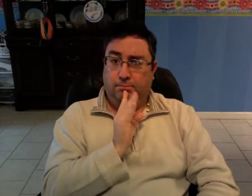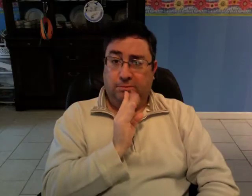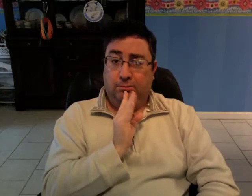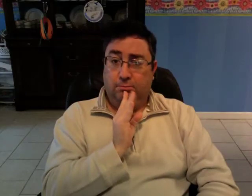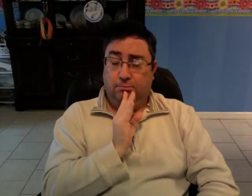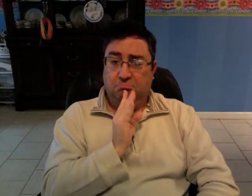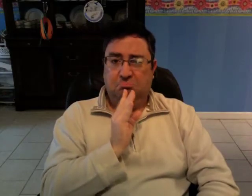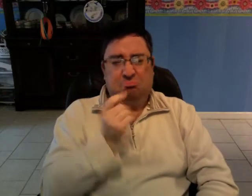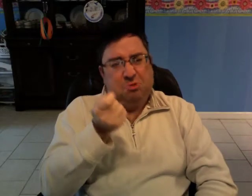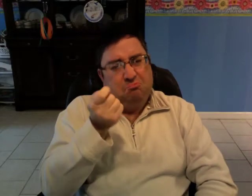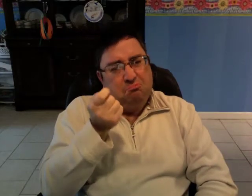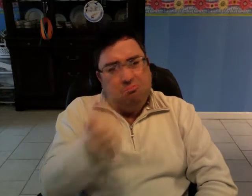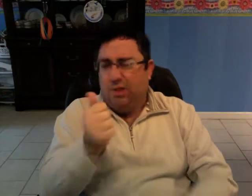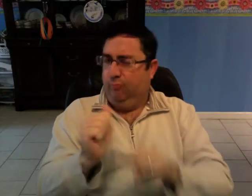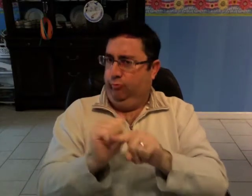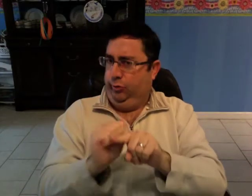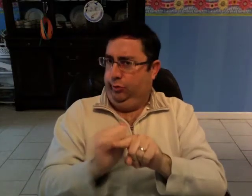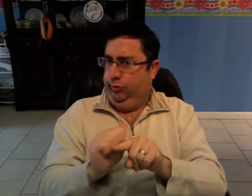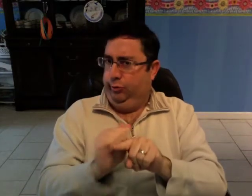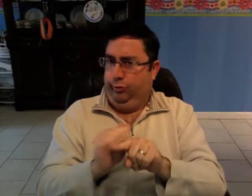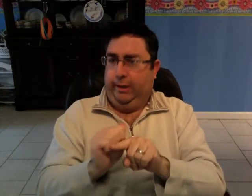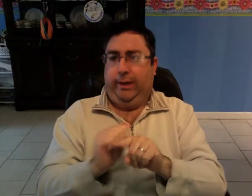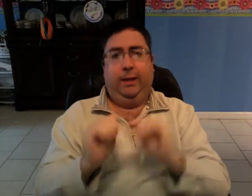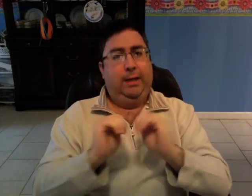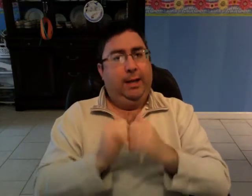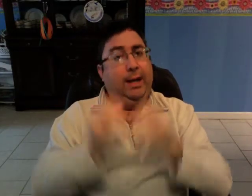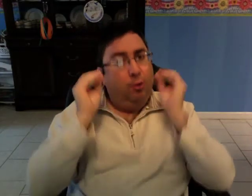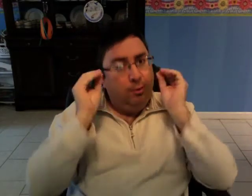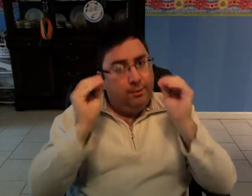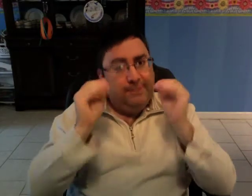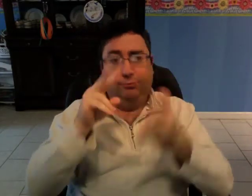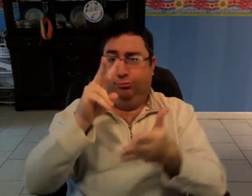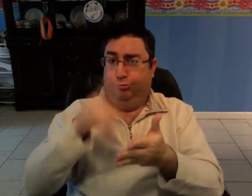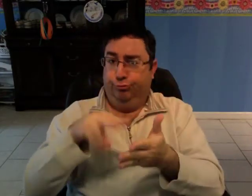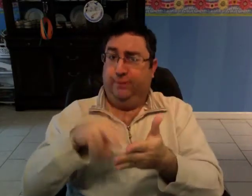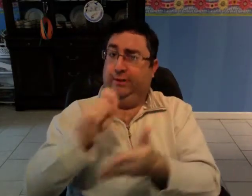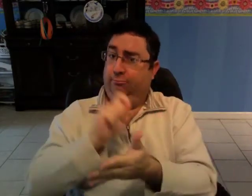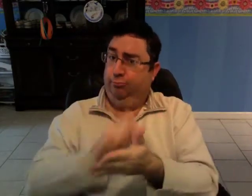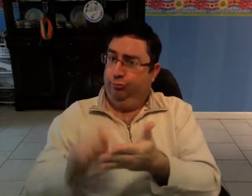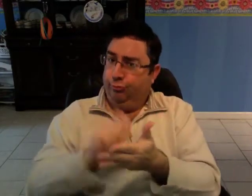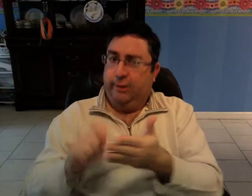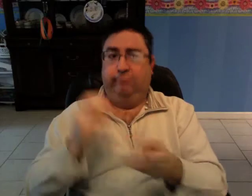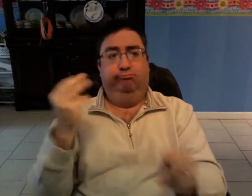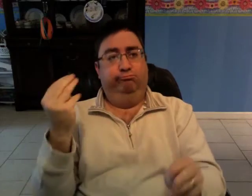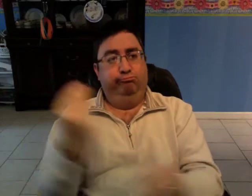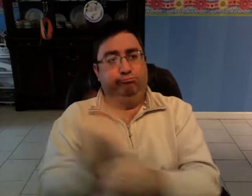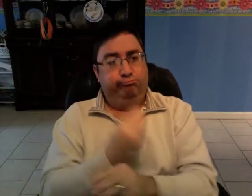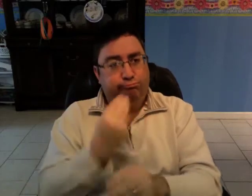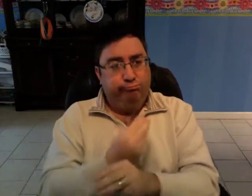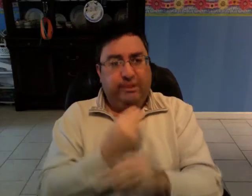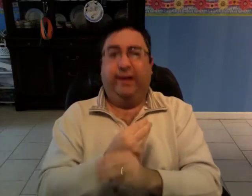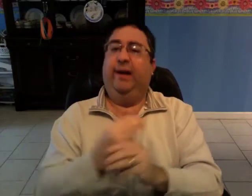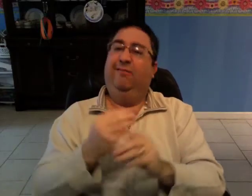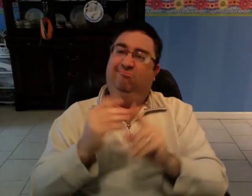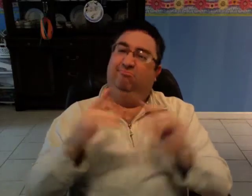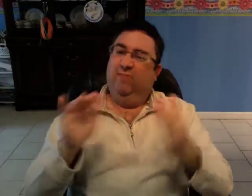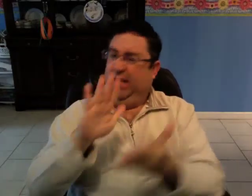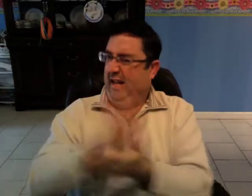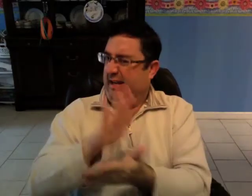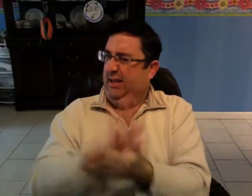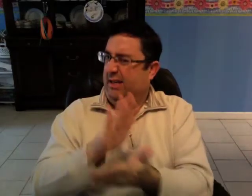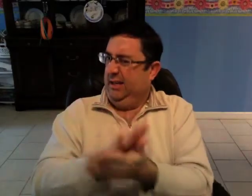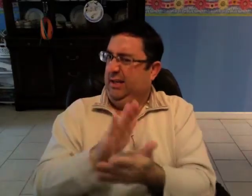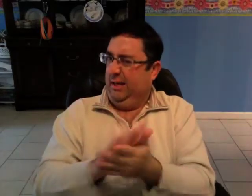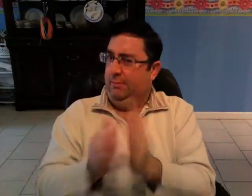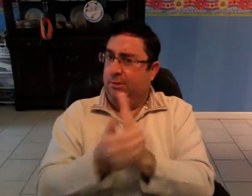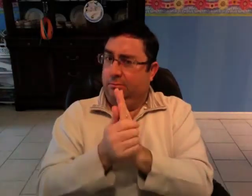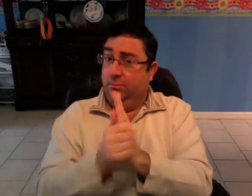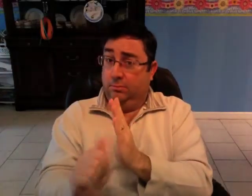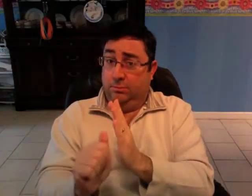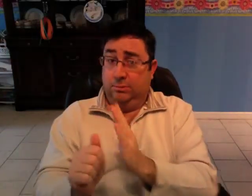they received very little training in how to teach reading, writing, math, and other basic academic skills.